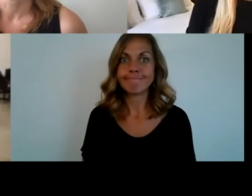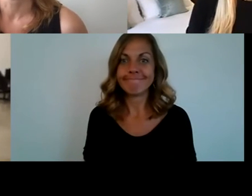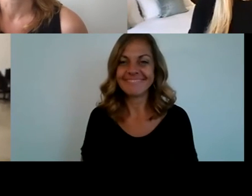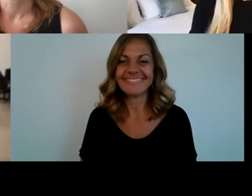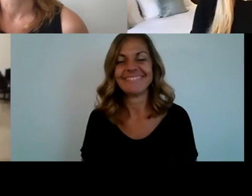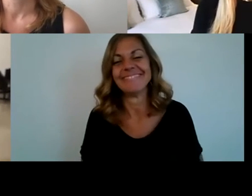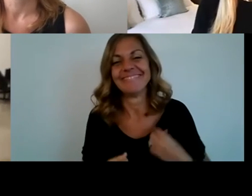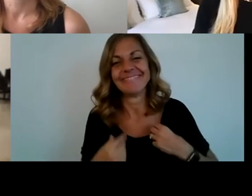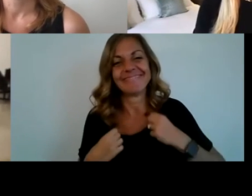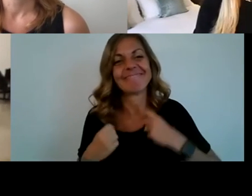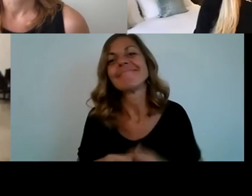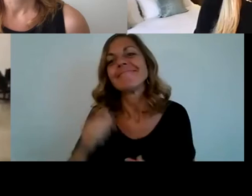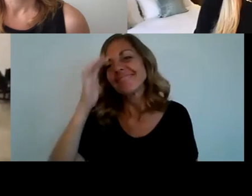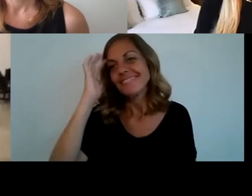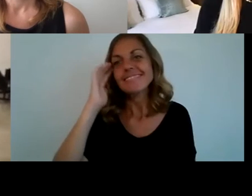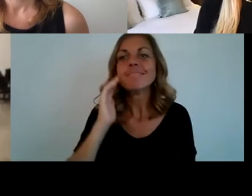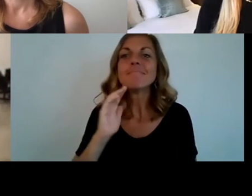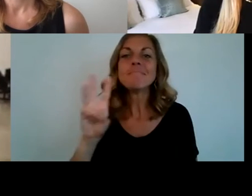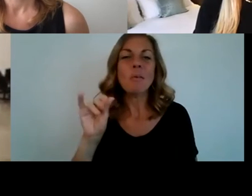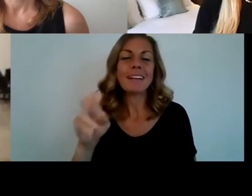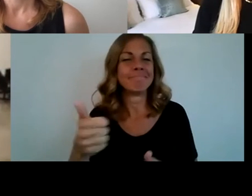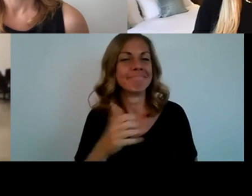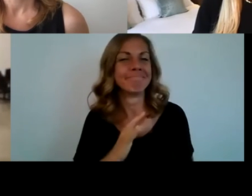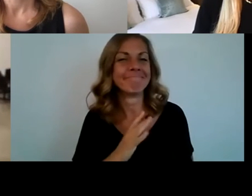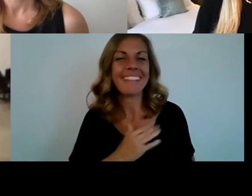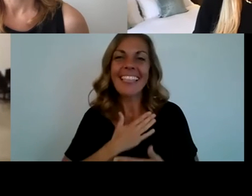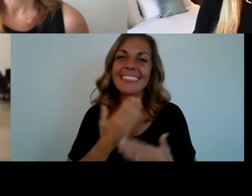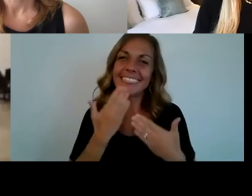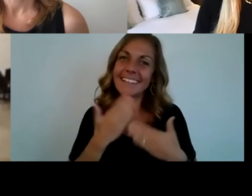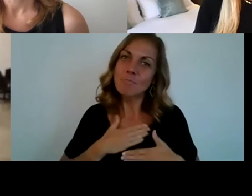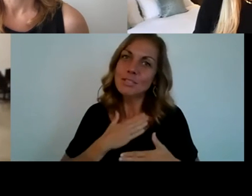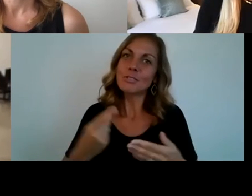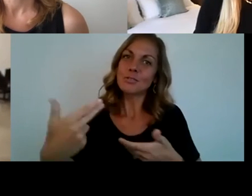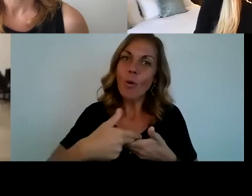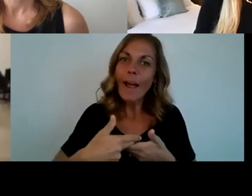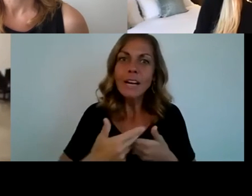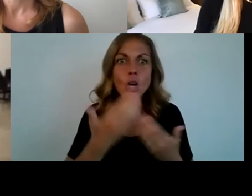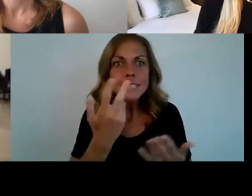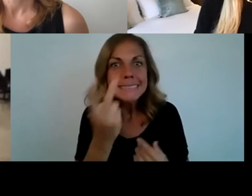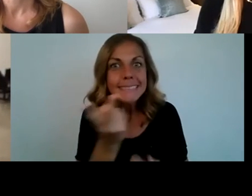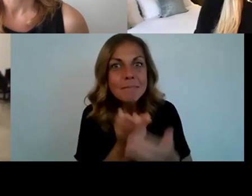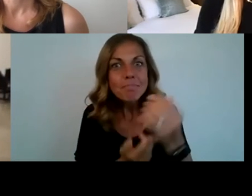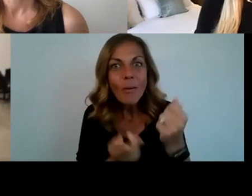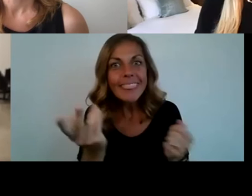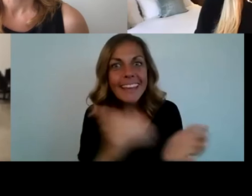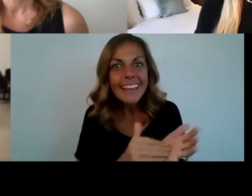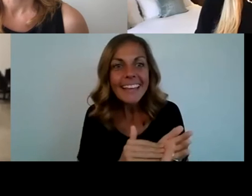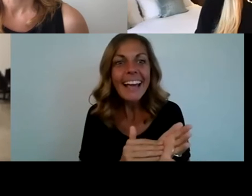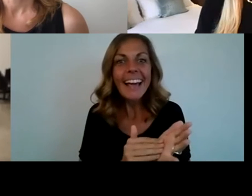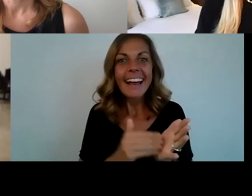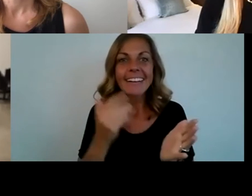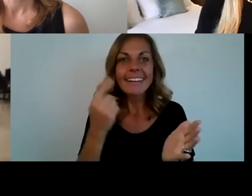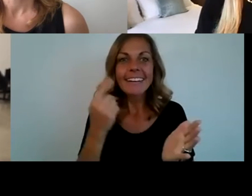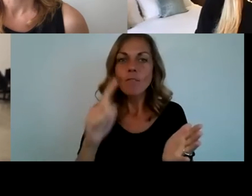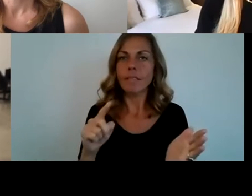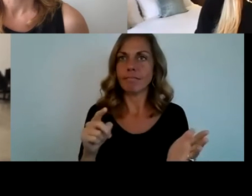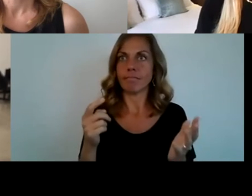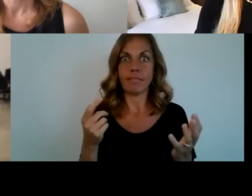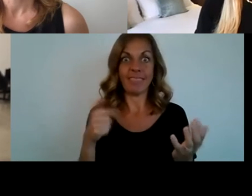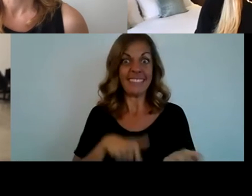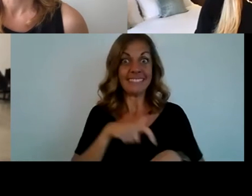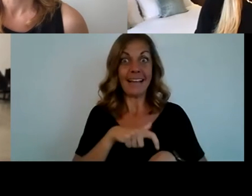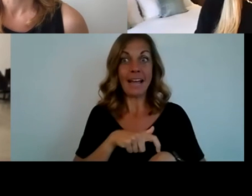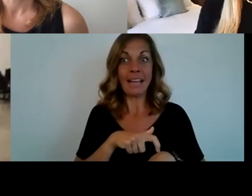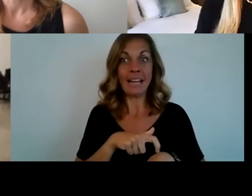you joining us. Thank you both for joining us. And this time, no one could imagine where